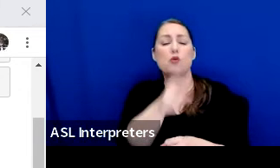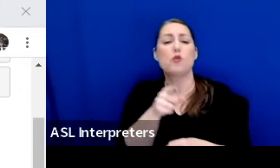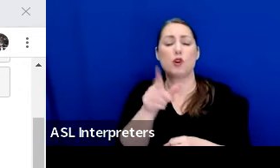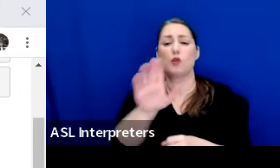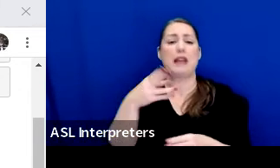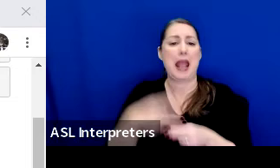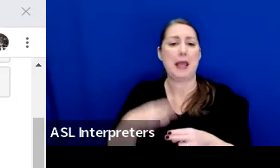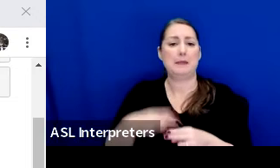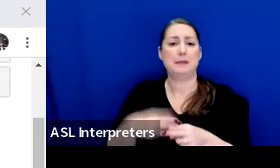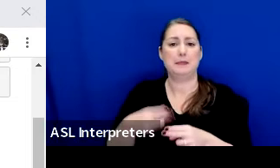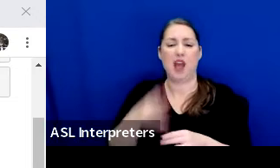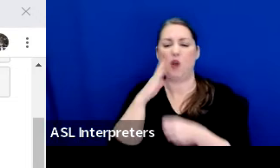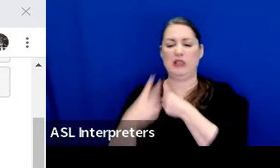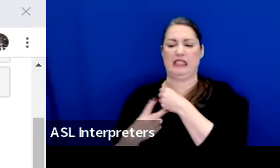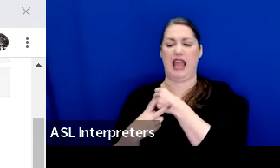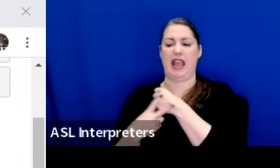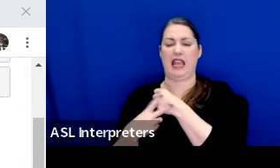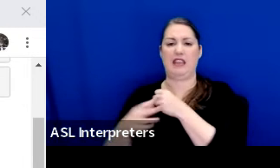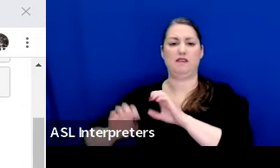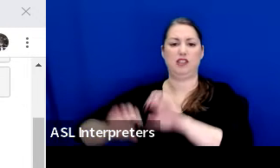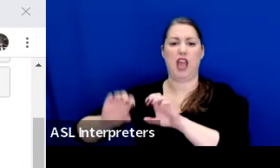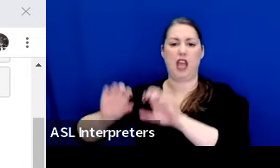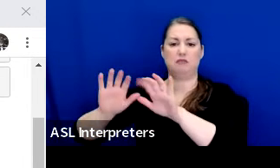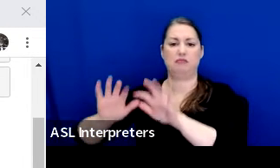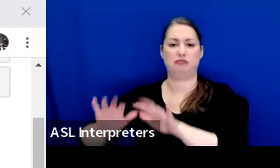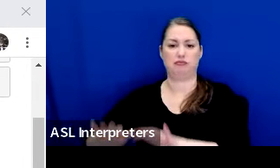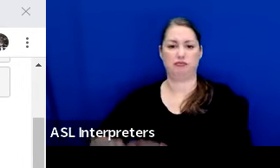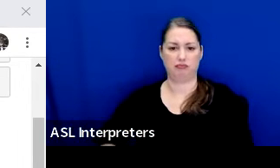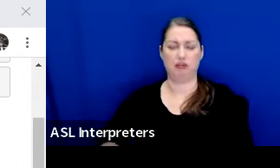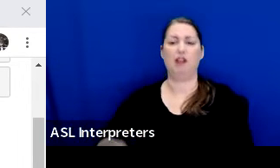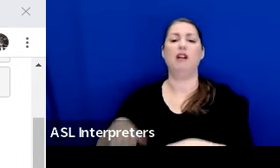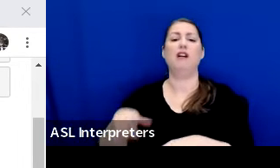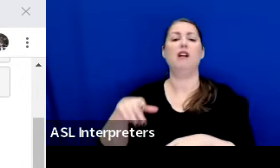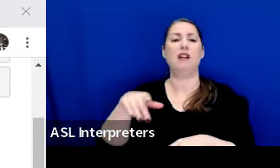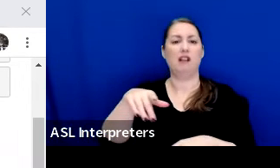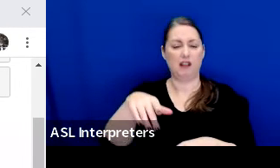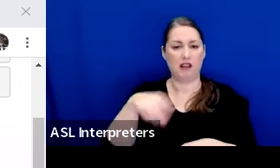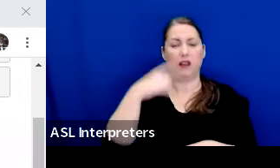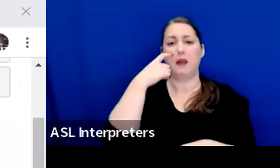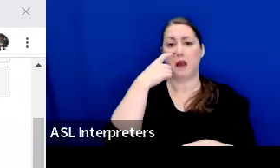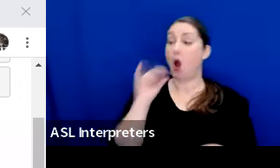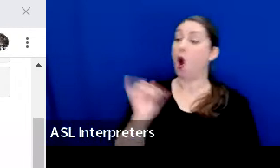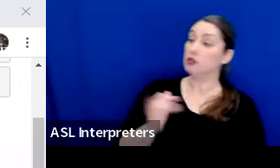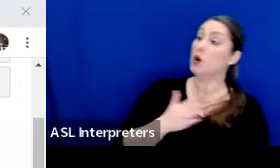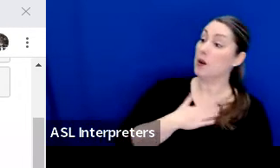So because I will be saving the chat, yes, my name, my name. I demand that even though you didn't ask me to do that,